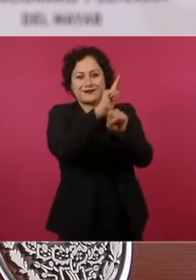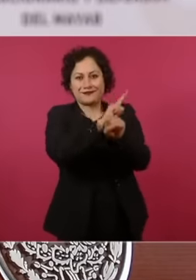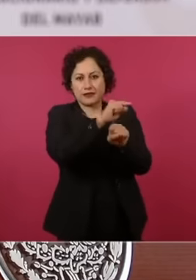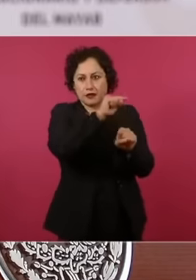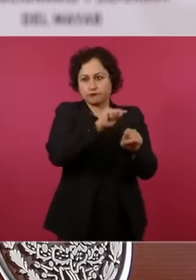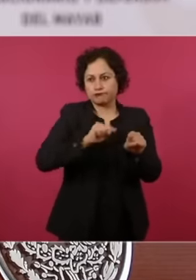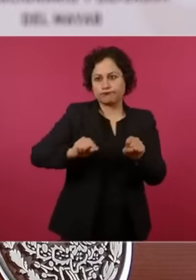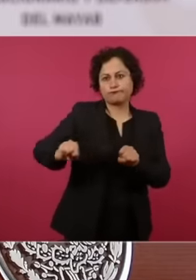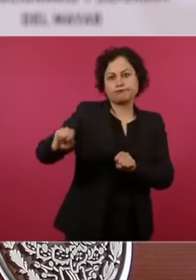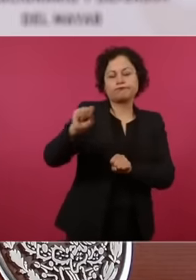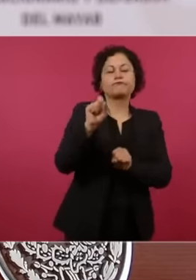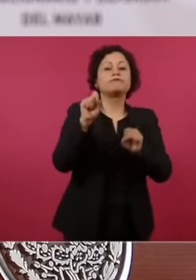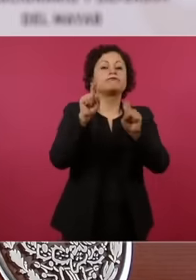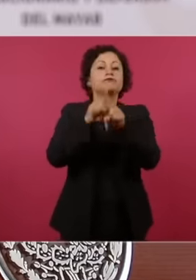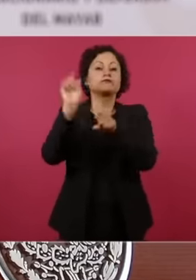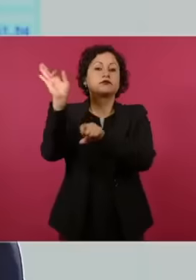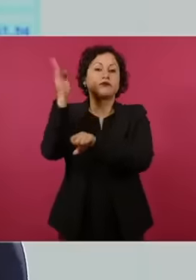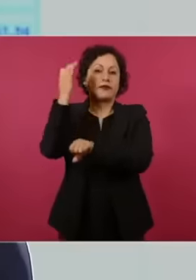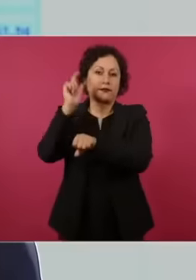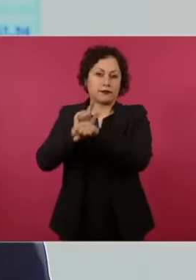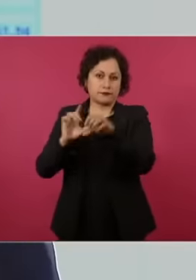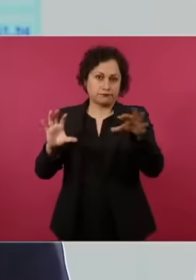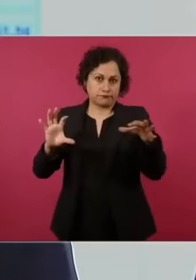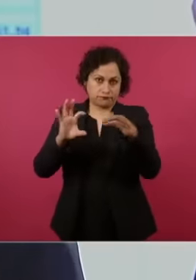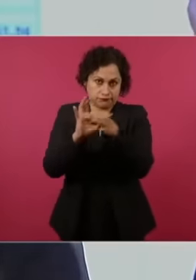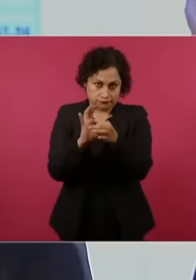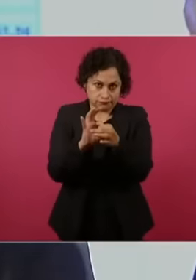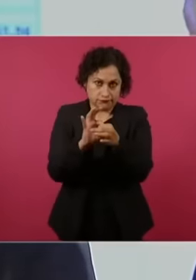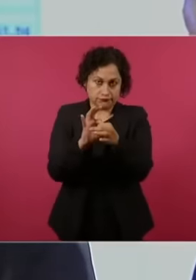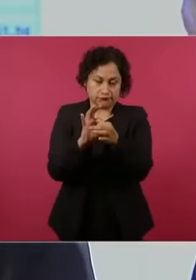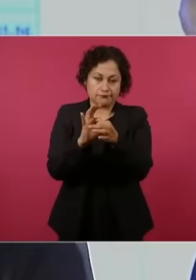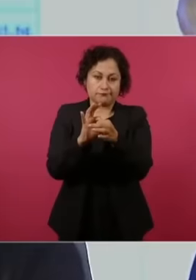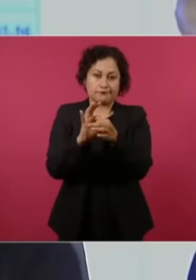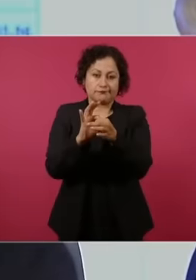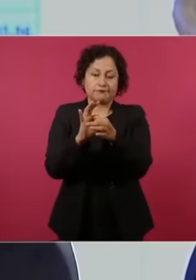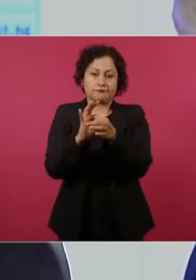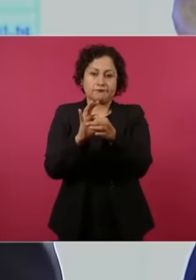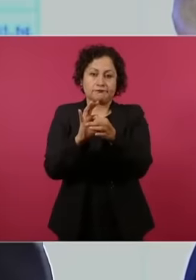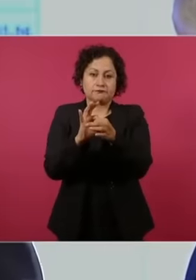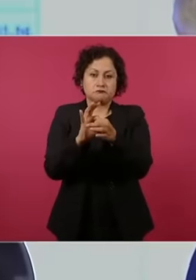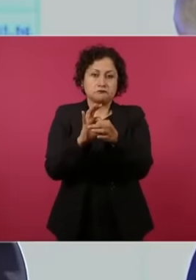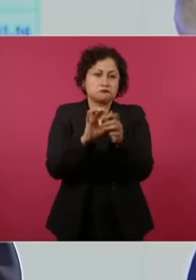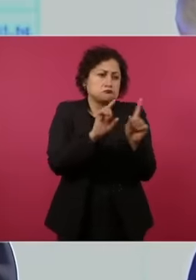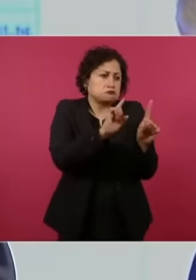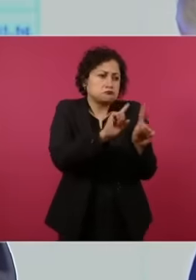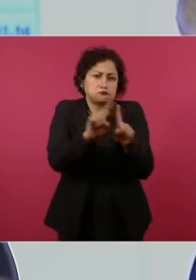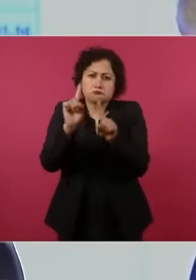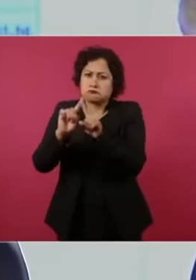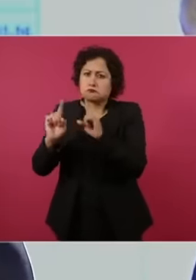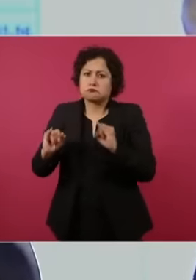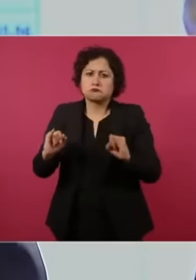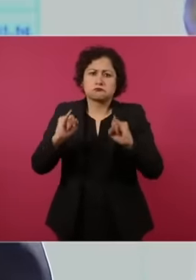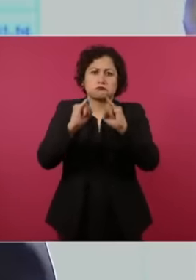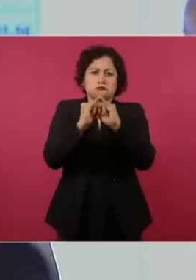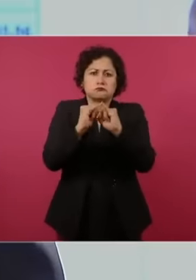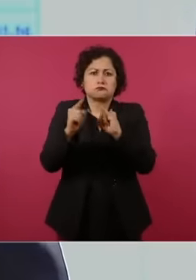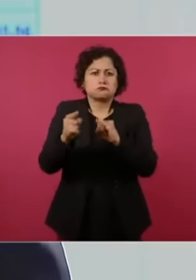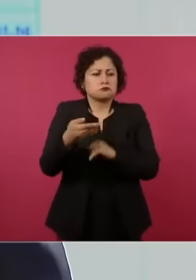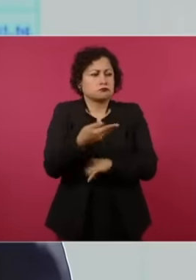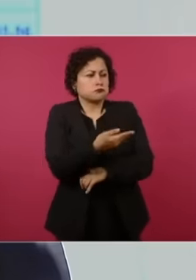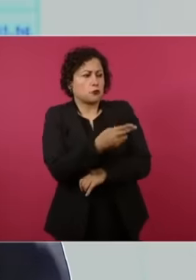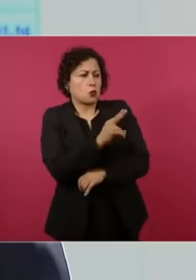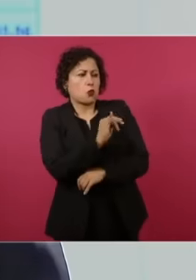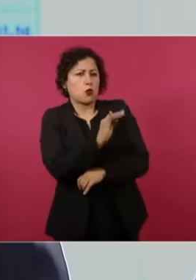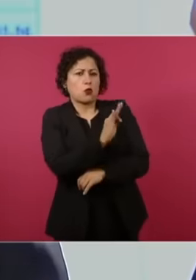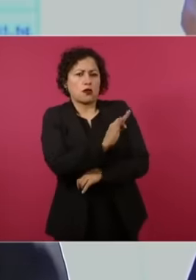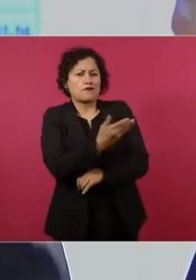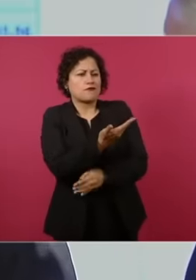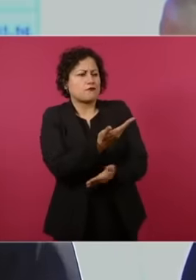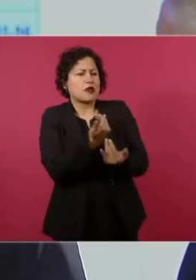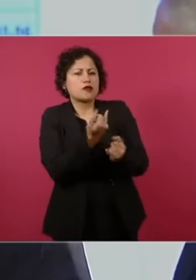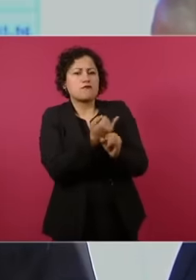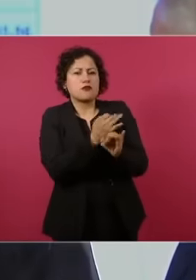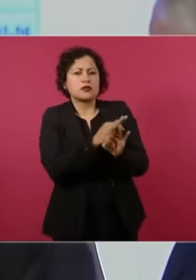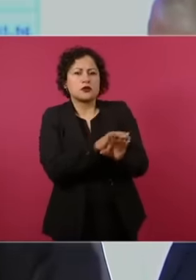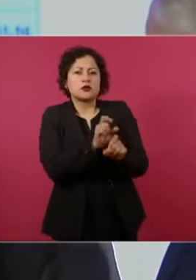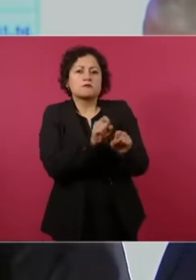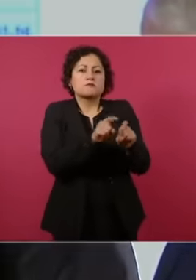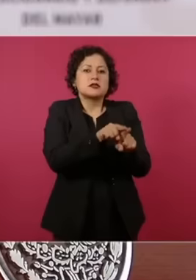who request this the information that the financial system provides to the now